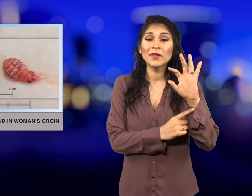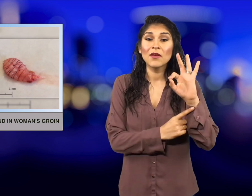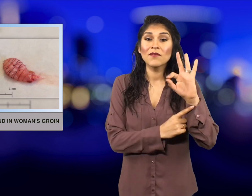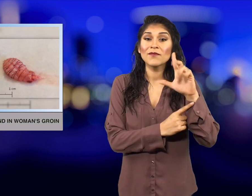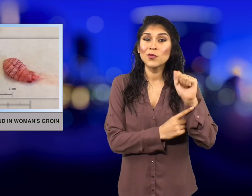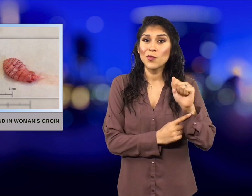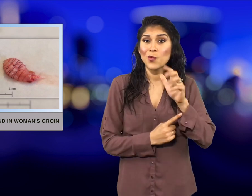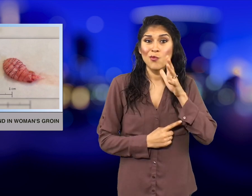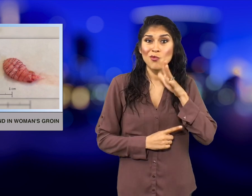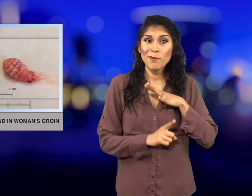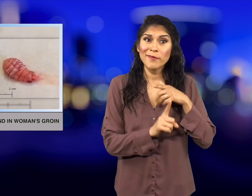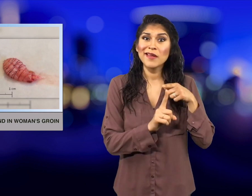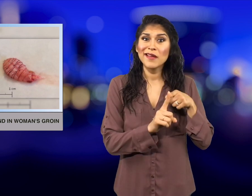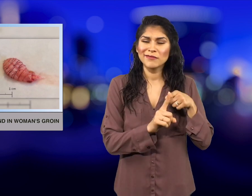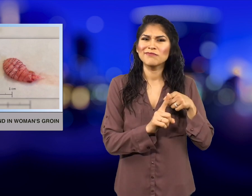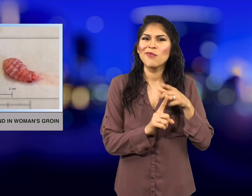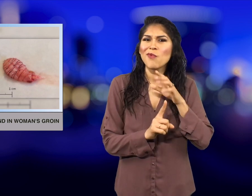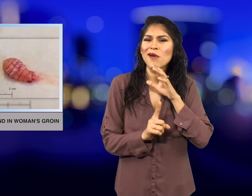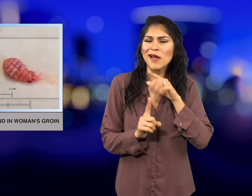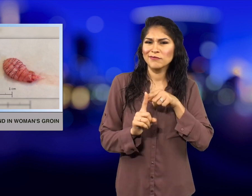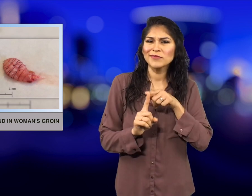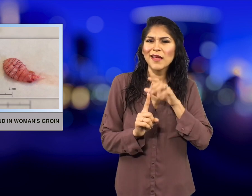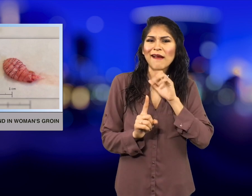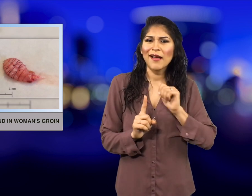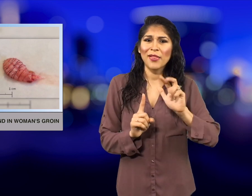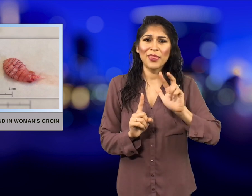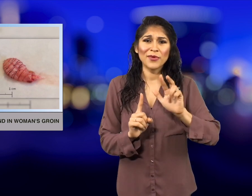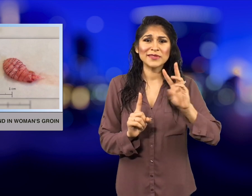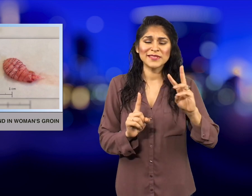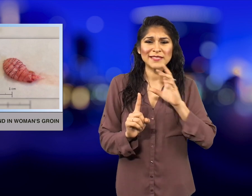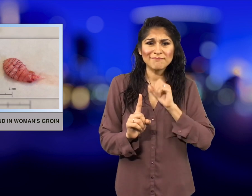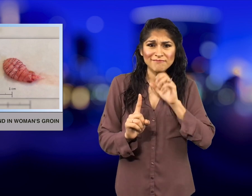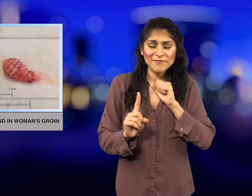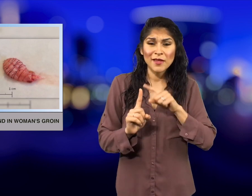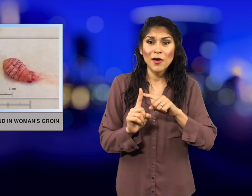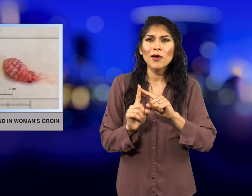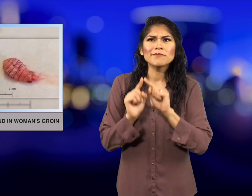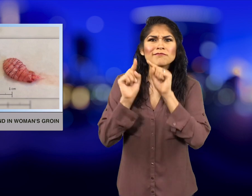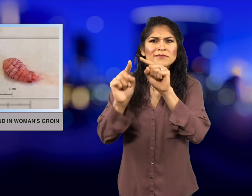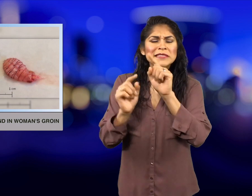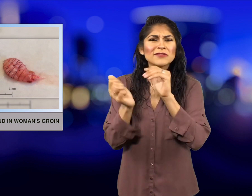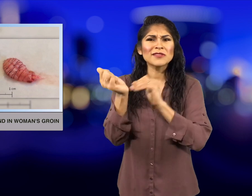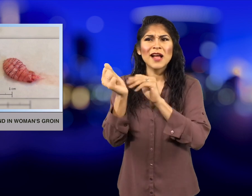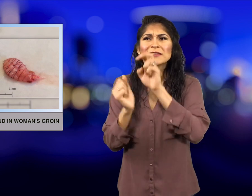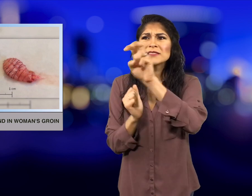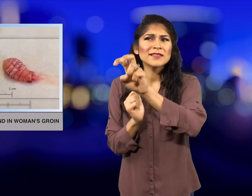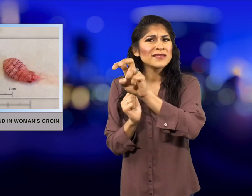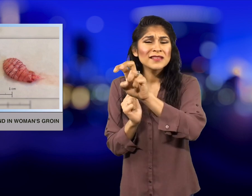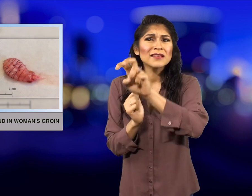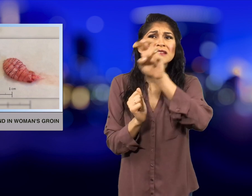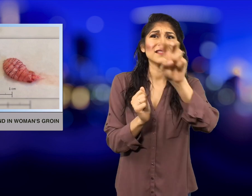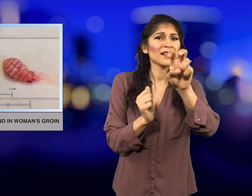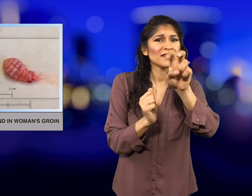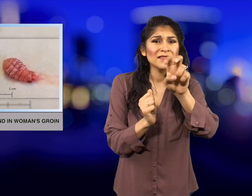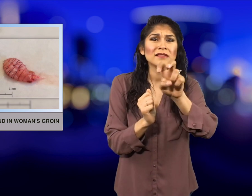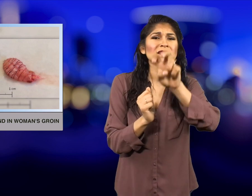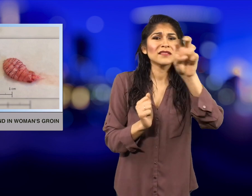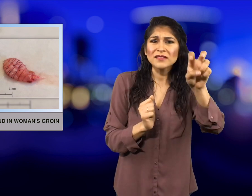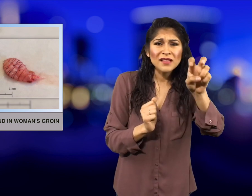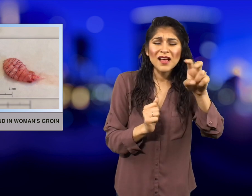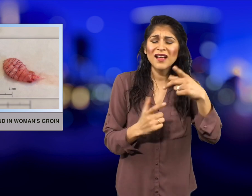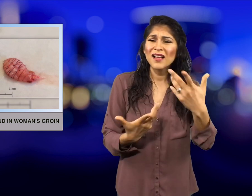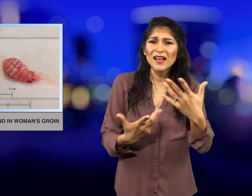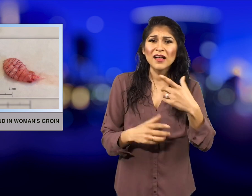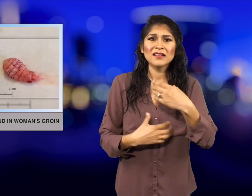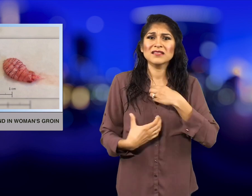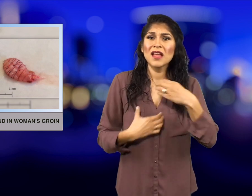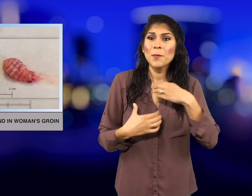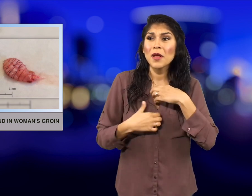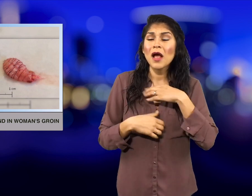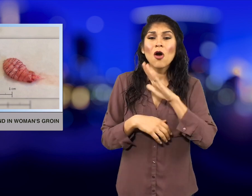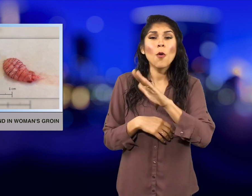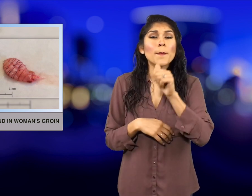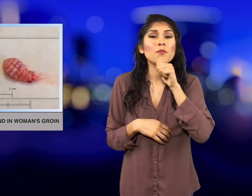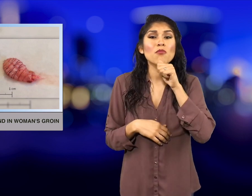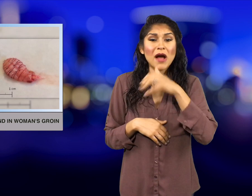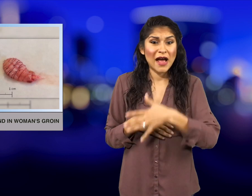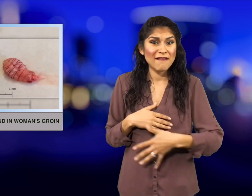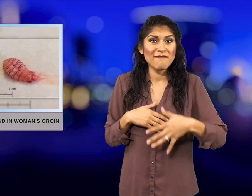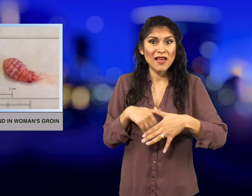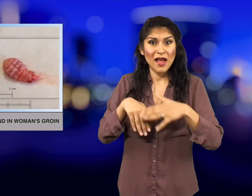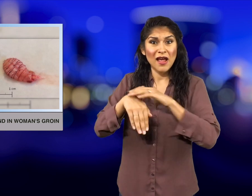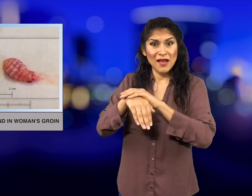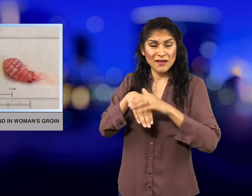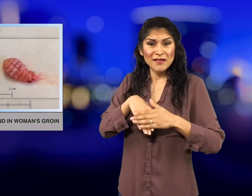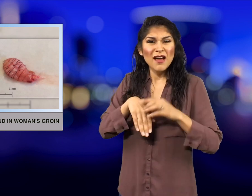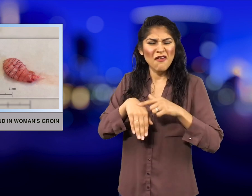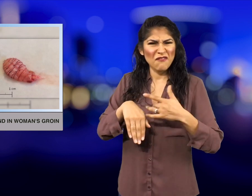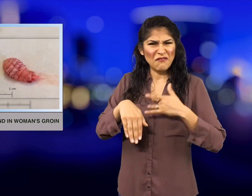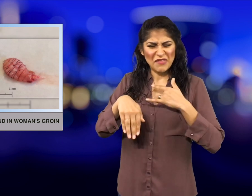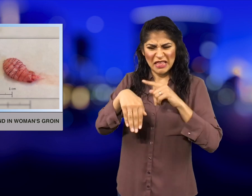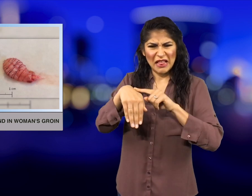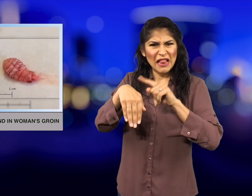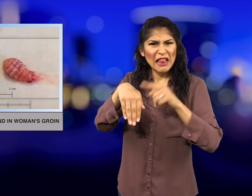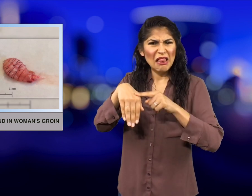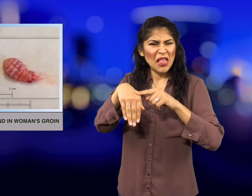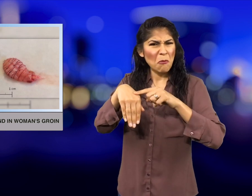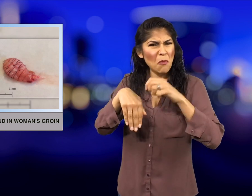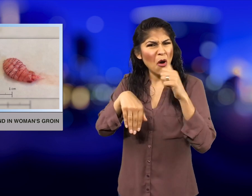A 36-year-old Florida woman went to multiple doctors complaining about a hard, itchy bump